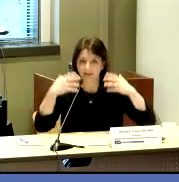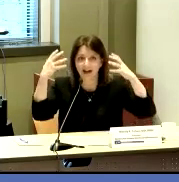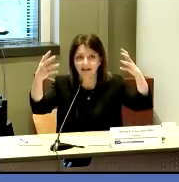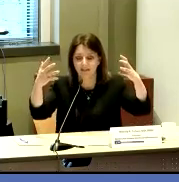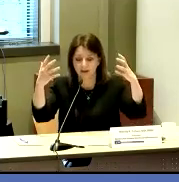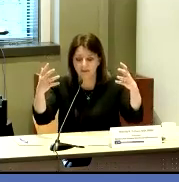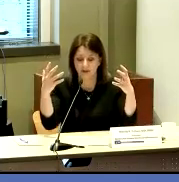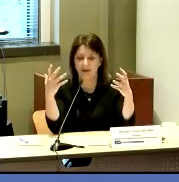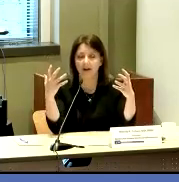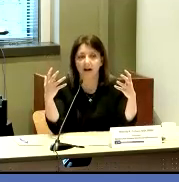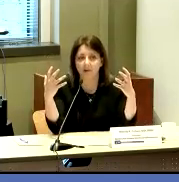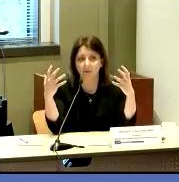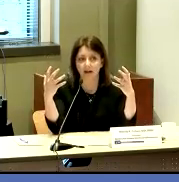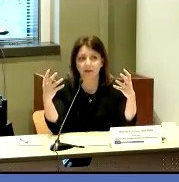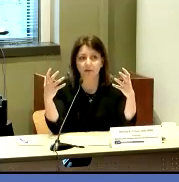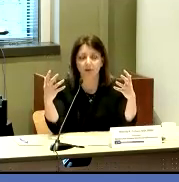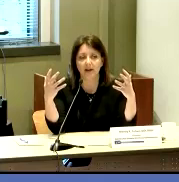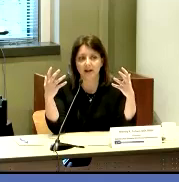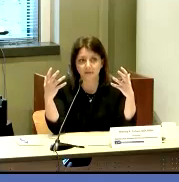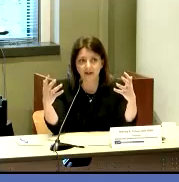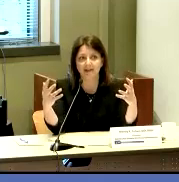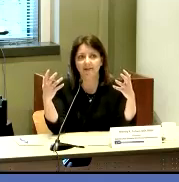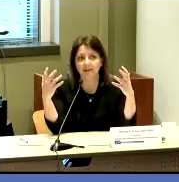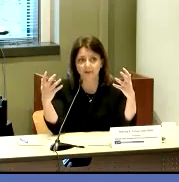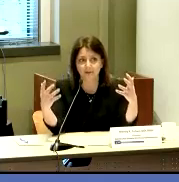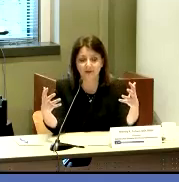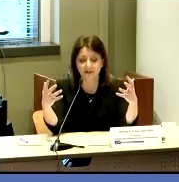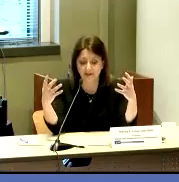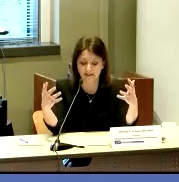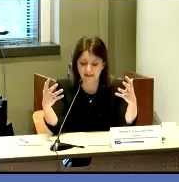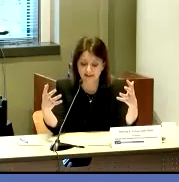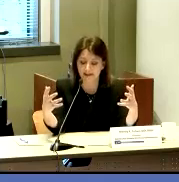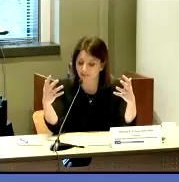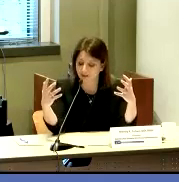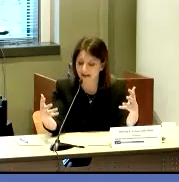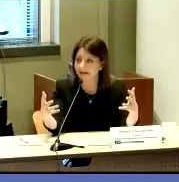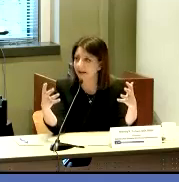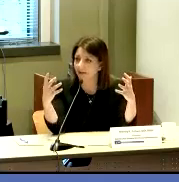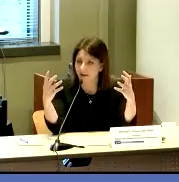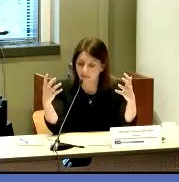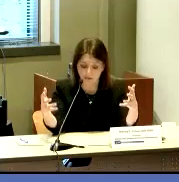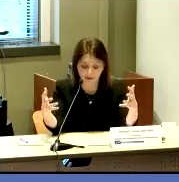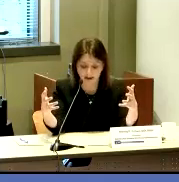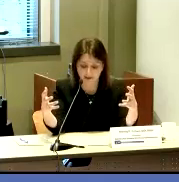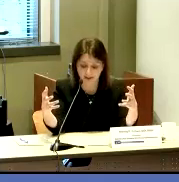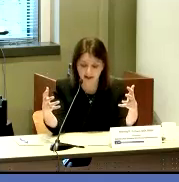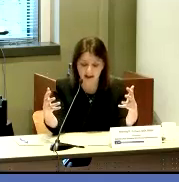if that's the big vision, of getting to an effective, efficient CDC that is protecting health and improving lives,